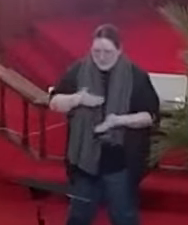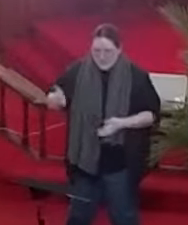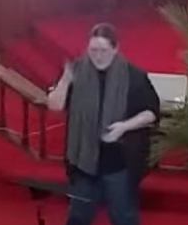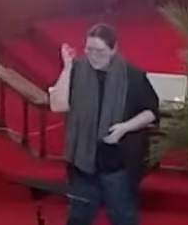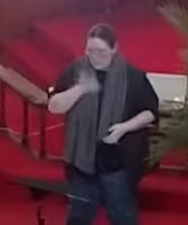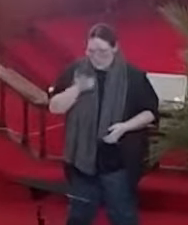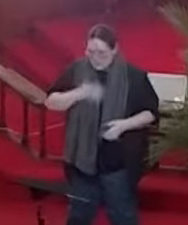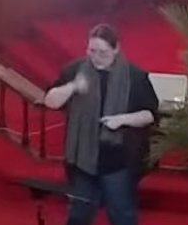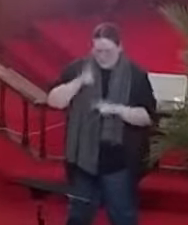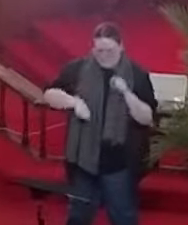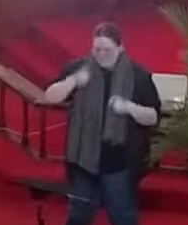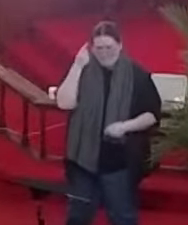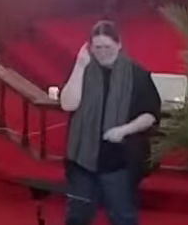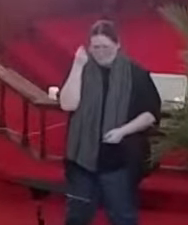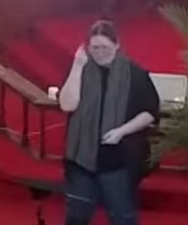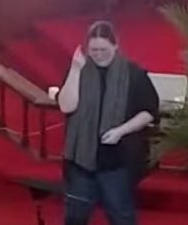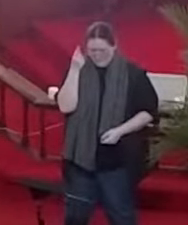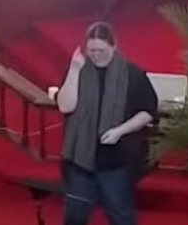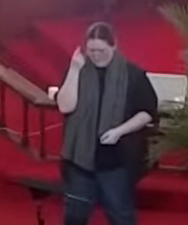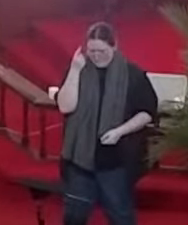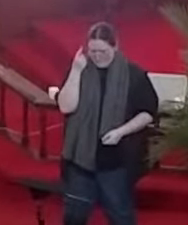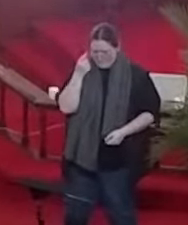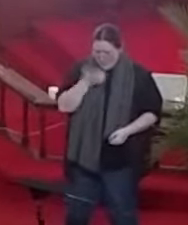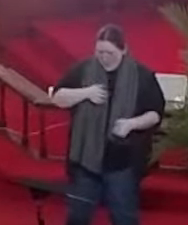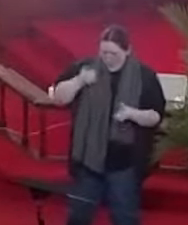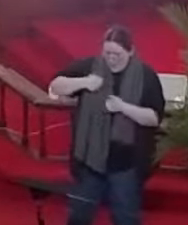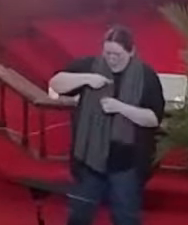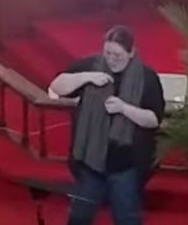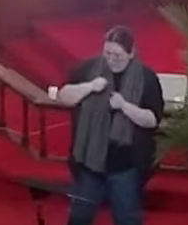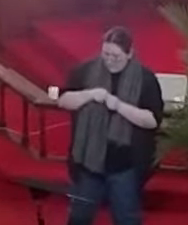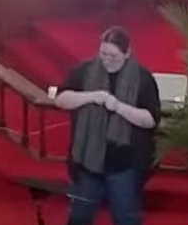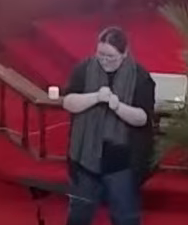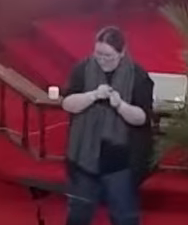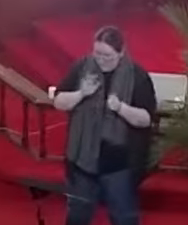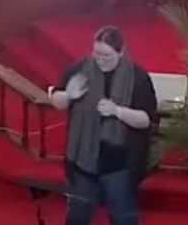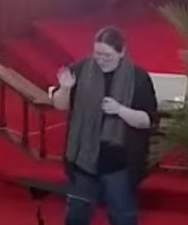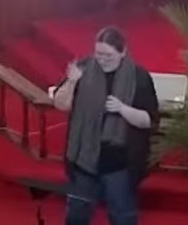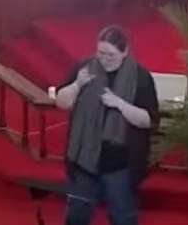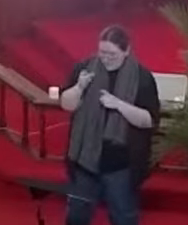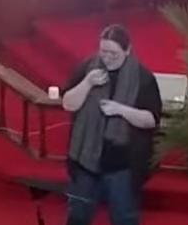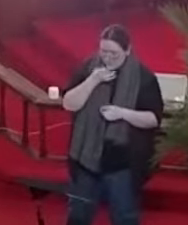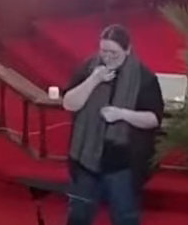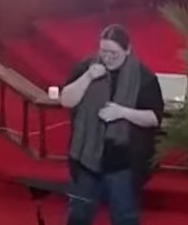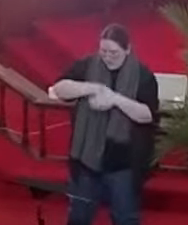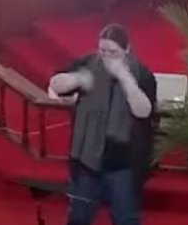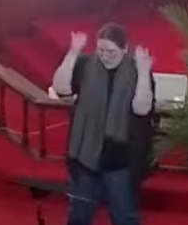I could not understand. I followed their torches in the darkness,